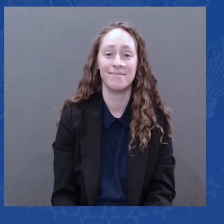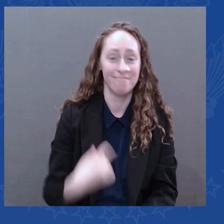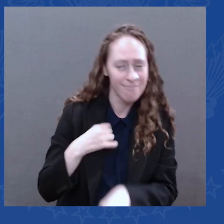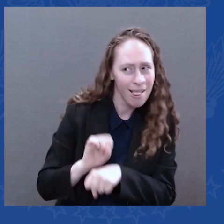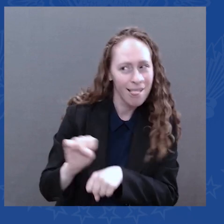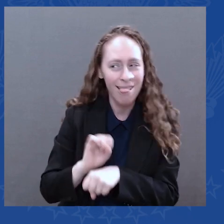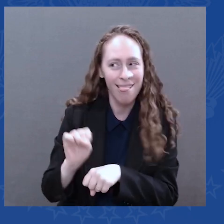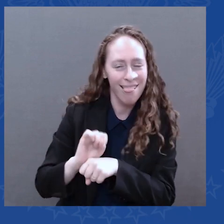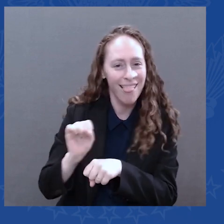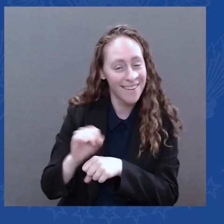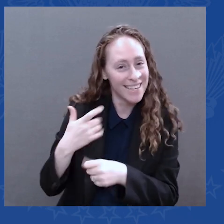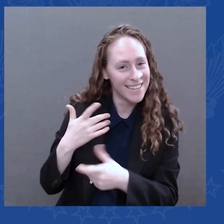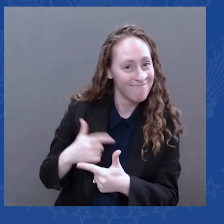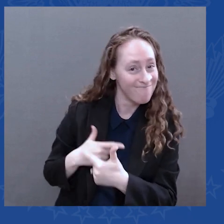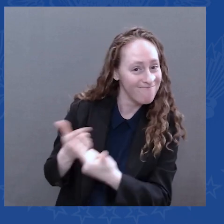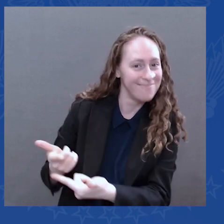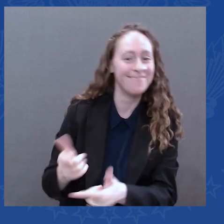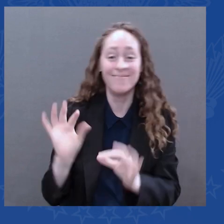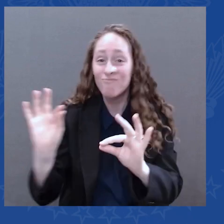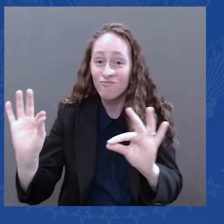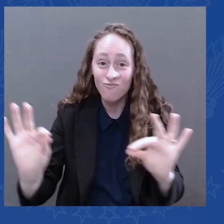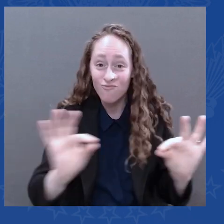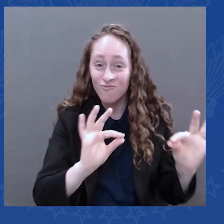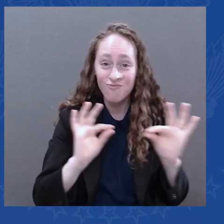Is it out enough? There you go. Thank you.